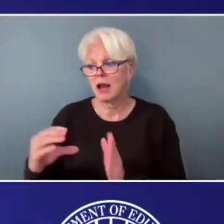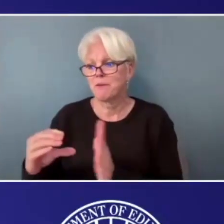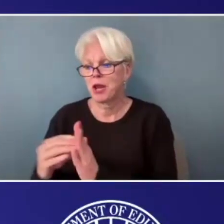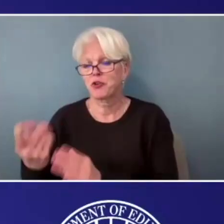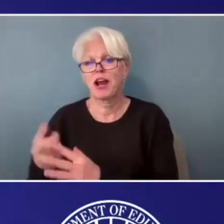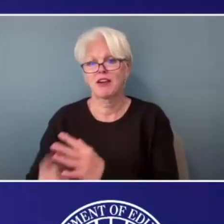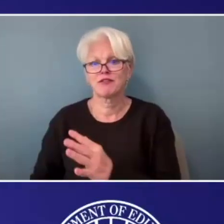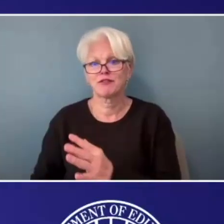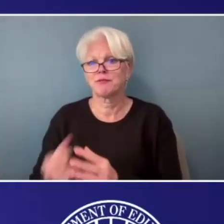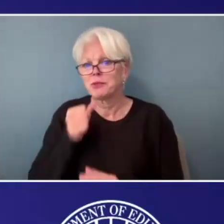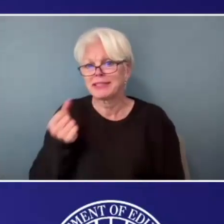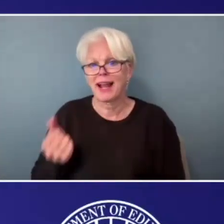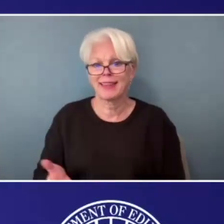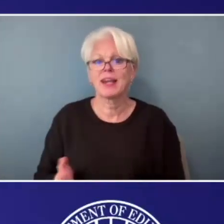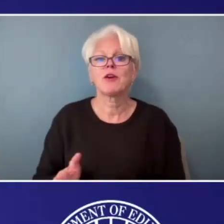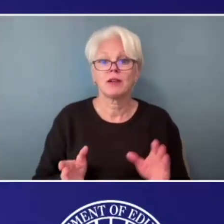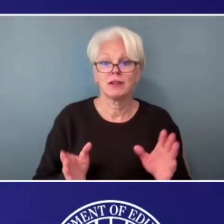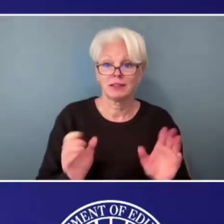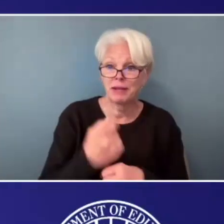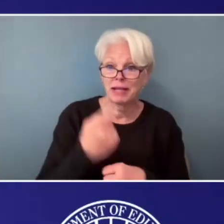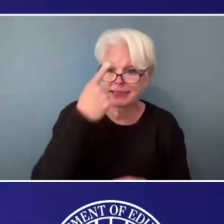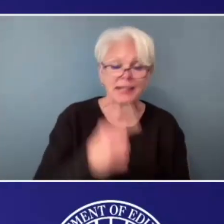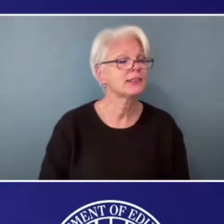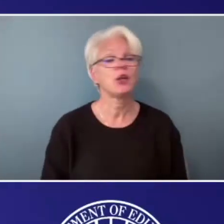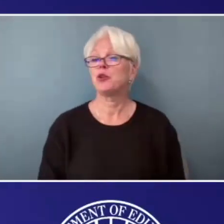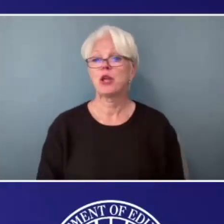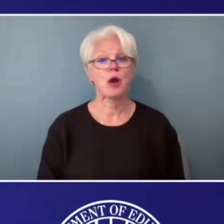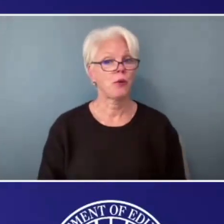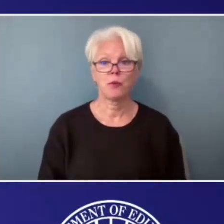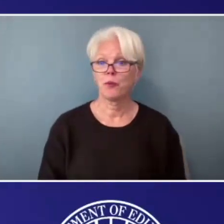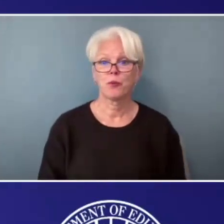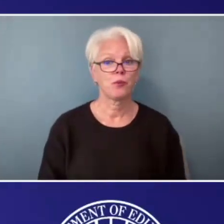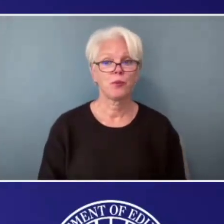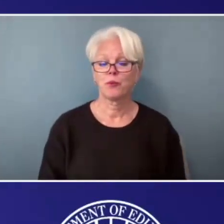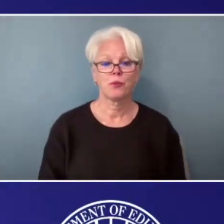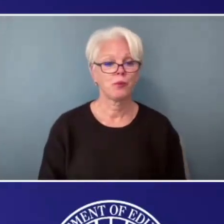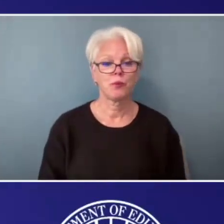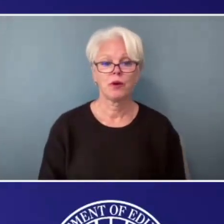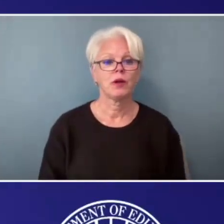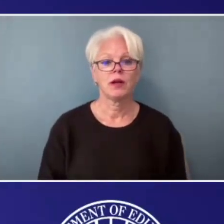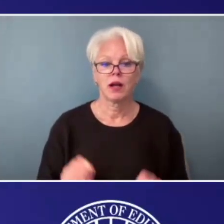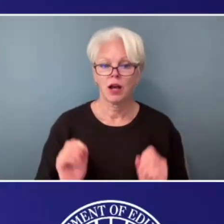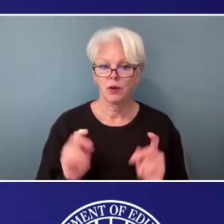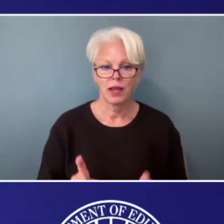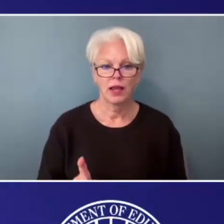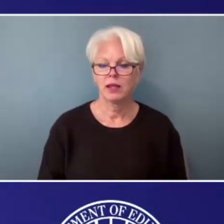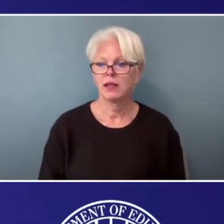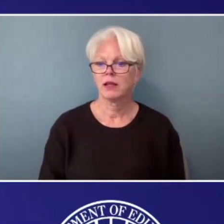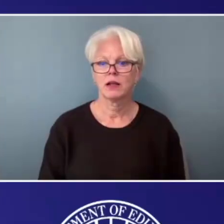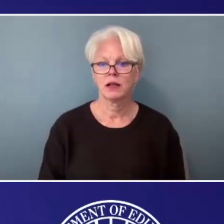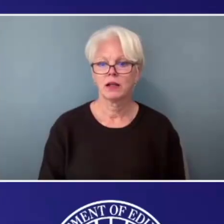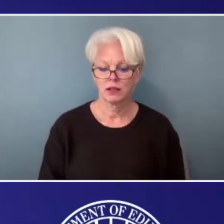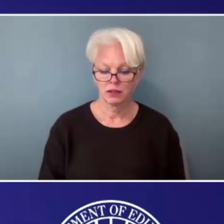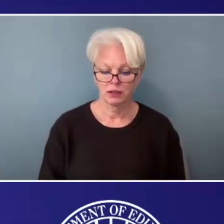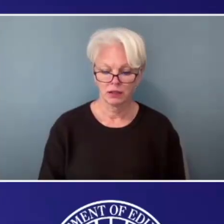Does that make sense? No, it does not. No. Okay. I, I, I think discussing this is